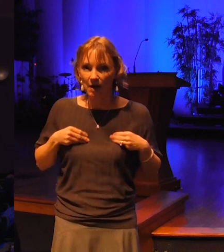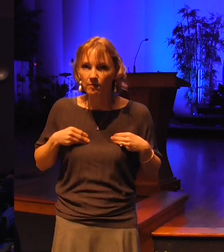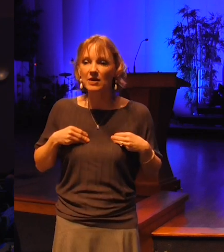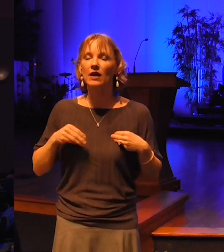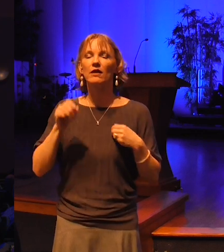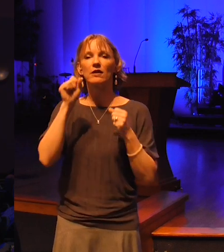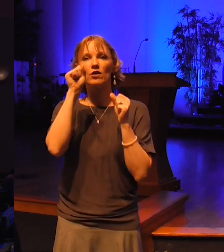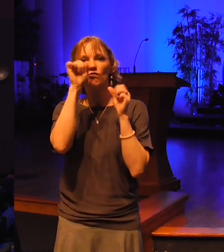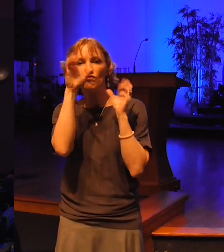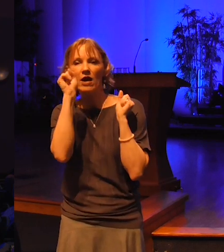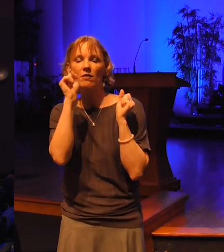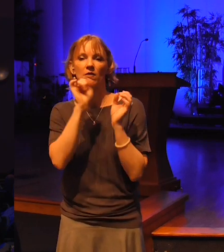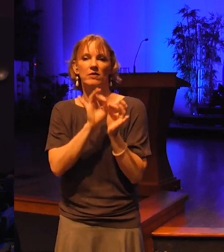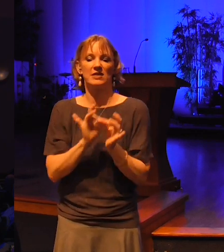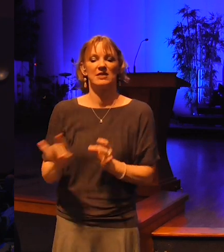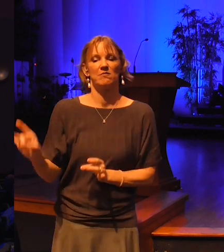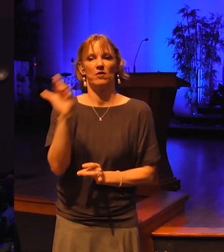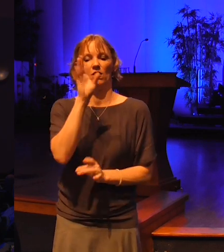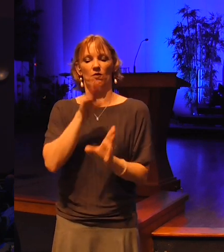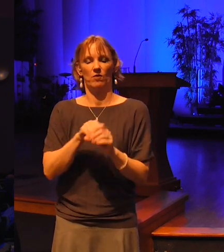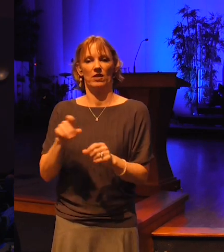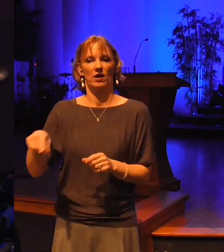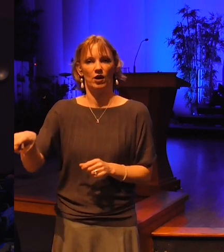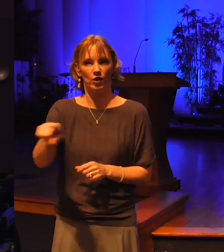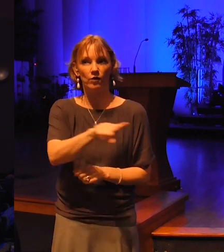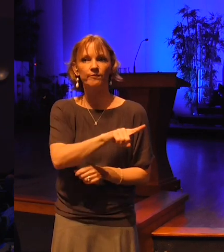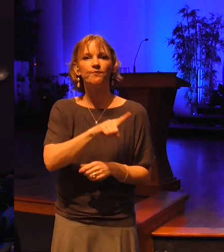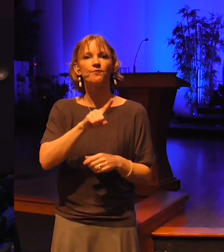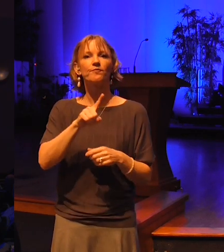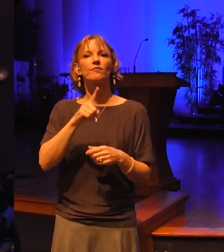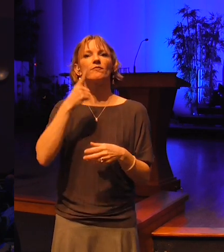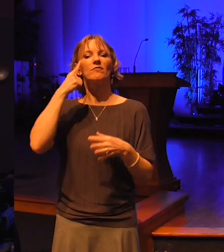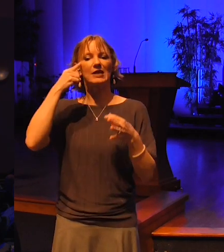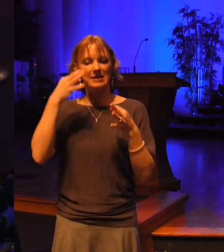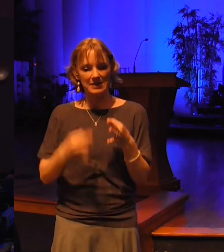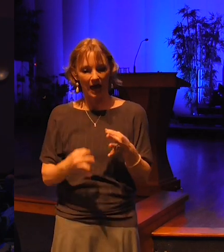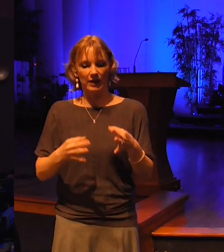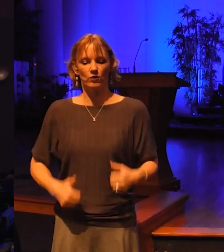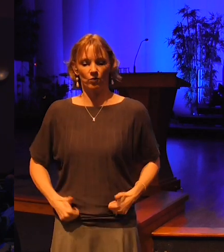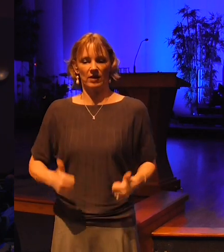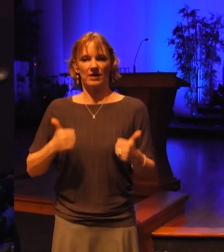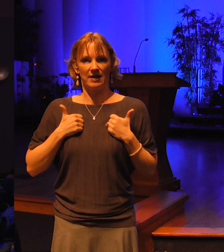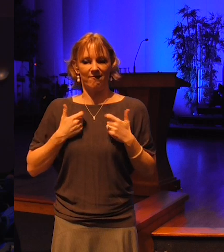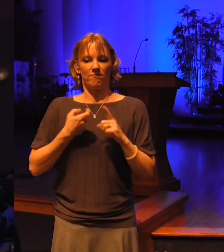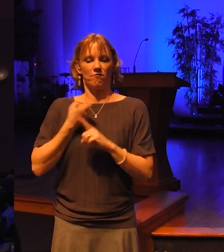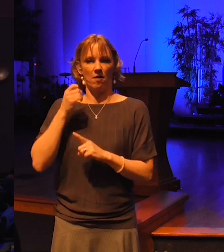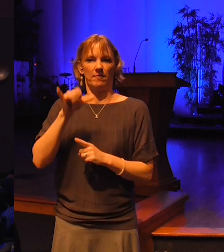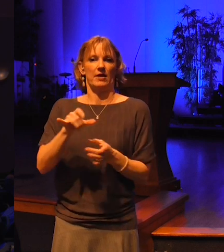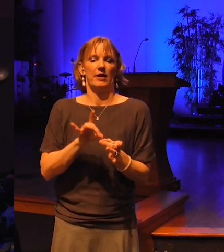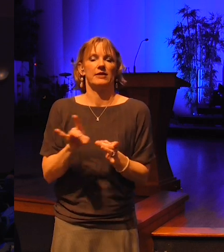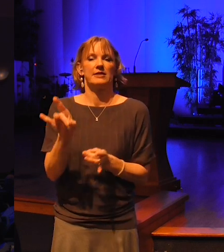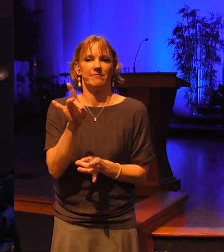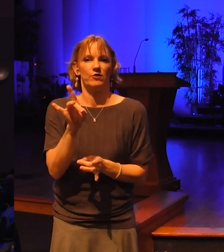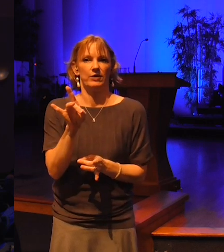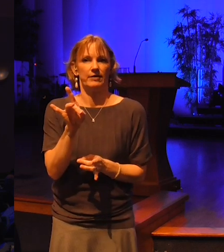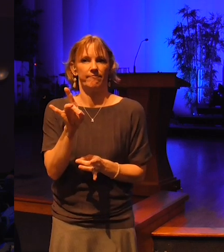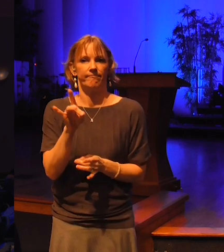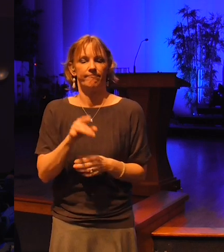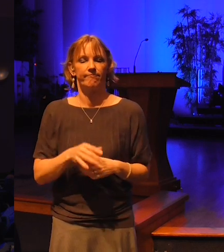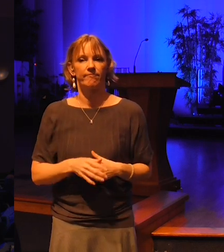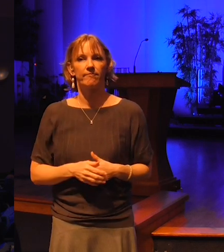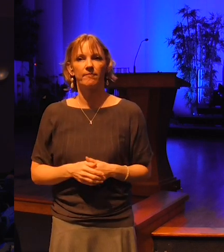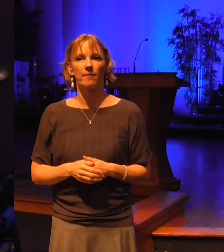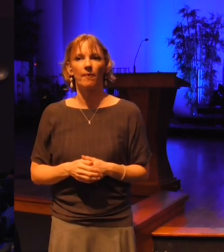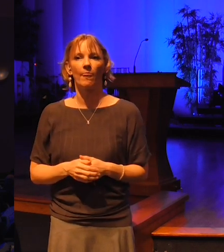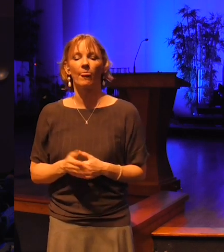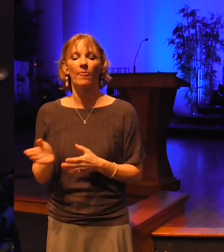spirit in you and making the choice to live from that spirit jesus's essential teaching